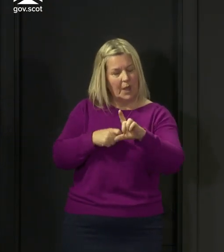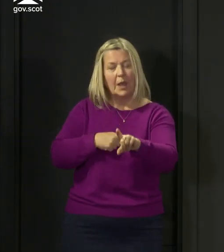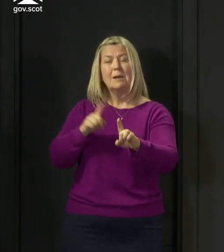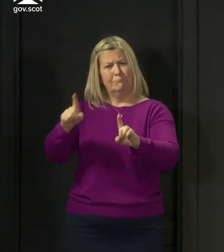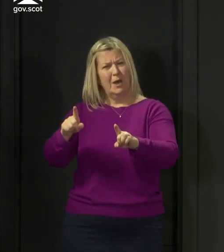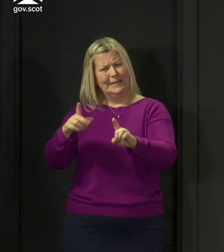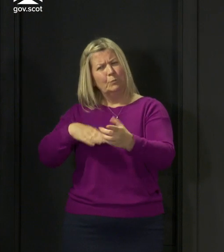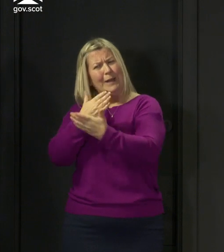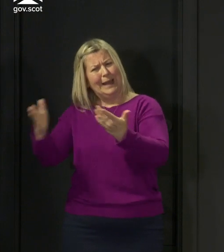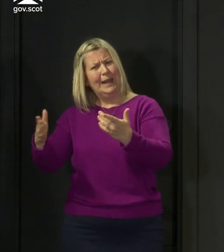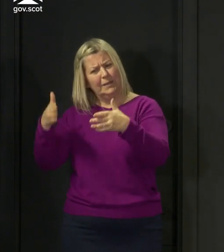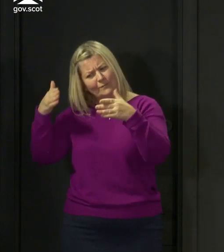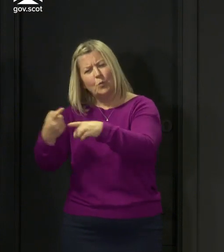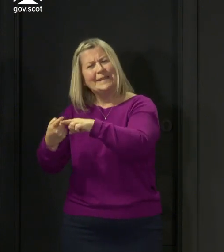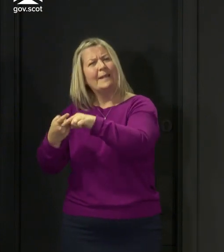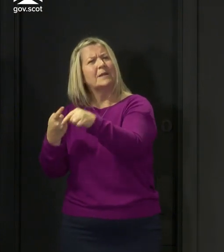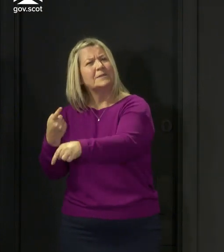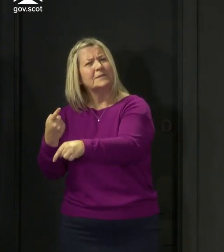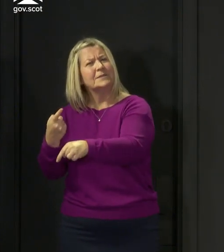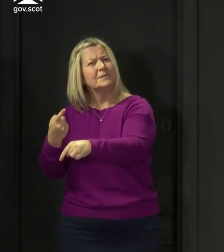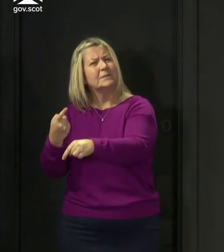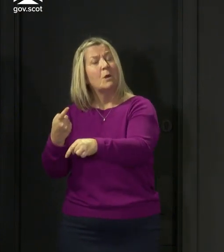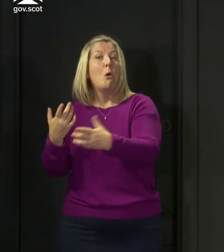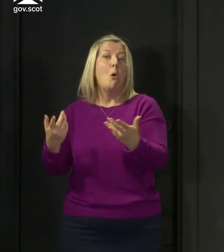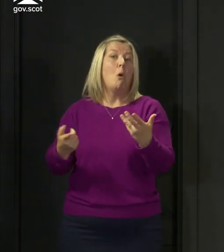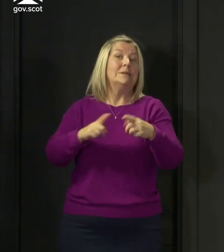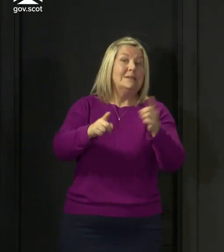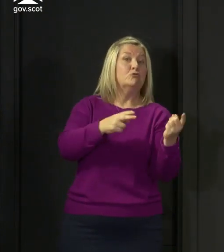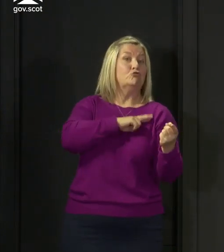speech last night, where he is speaking for the whole UK. But these lockdown restrictions